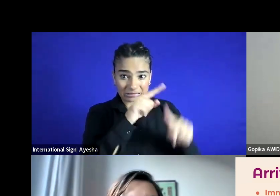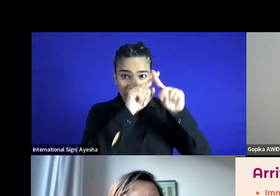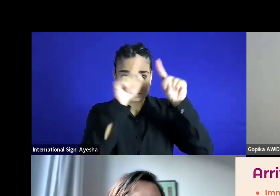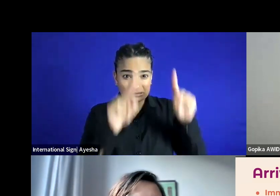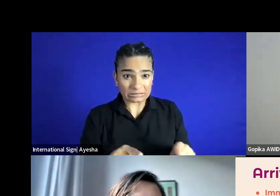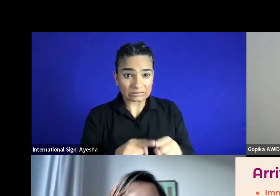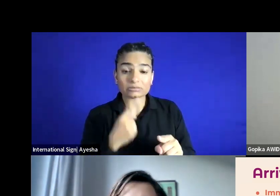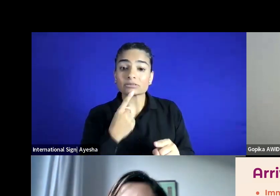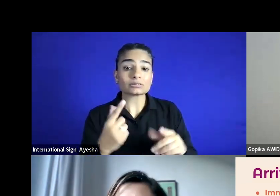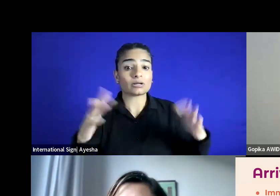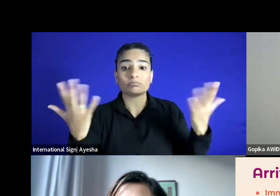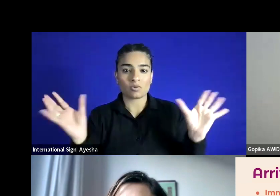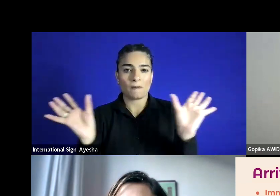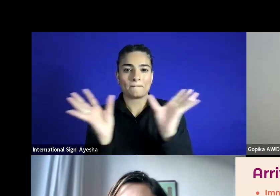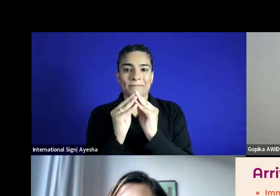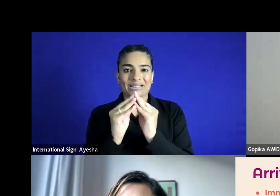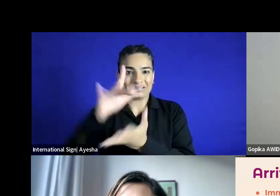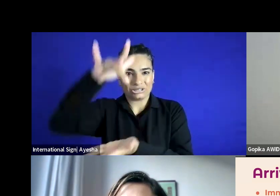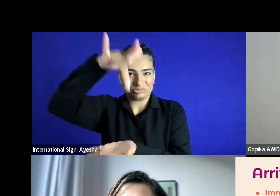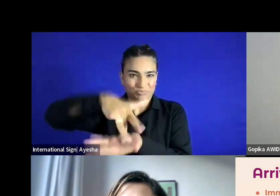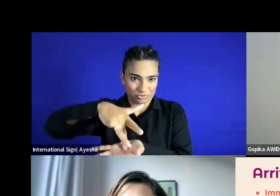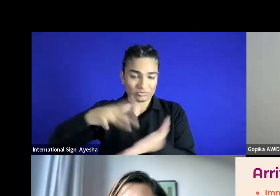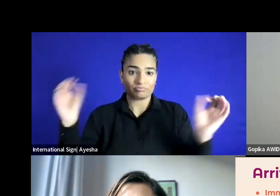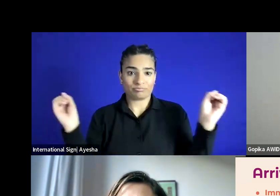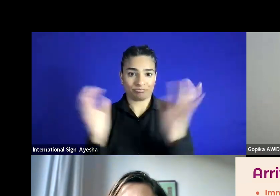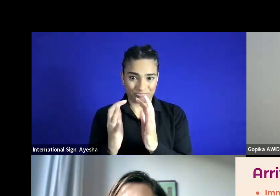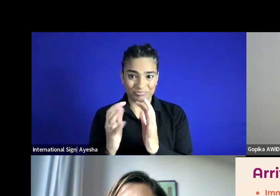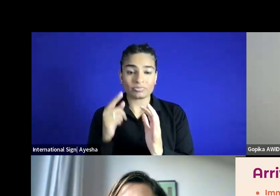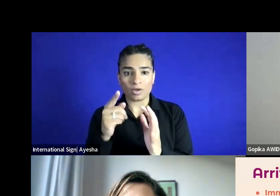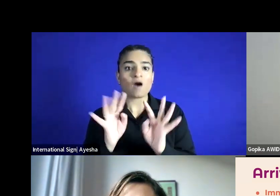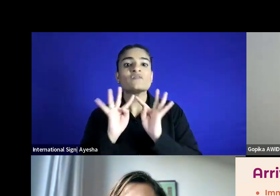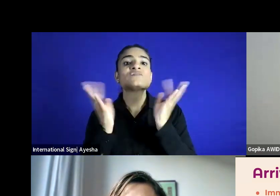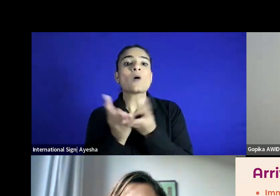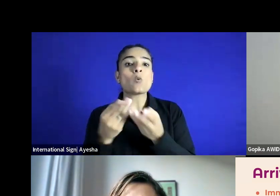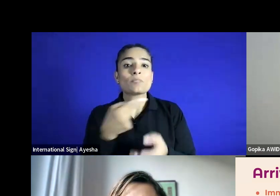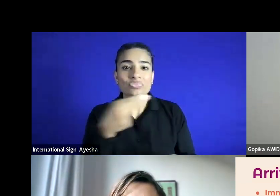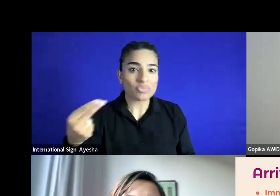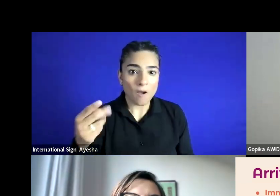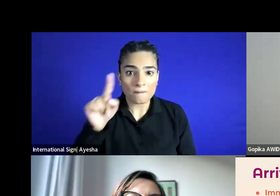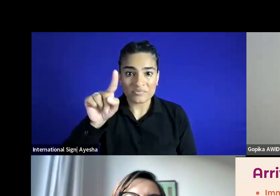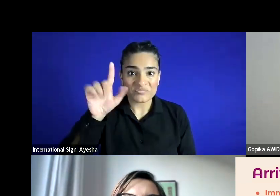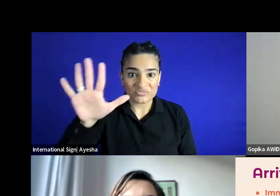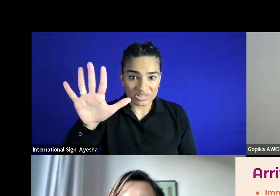The name of the forum, 15th Abled International Forum. And it says Welcome to Bangkok.